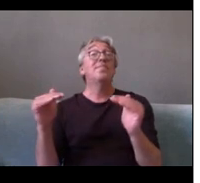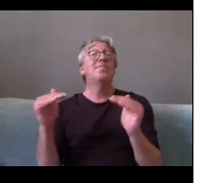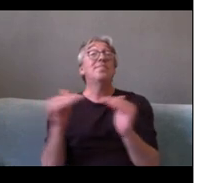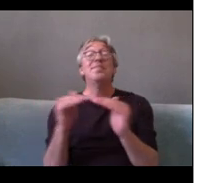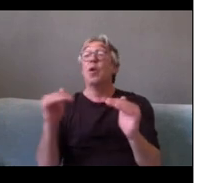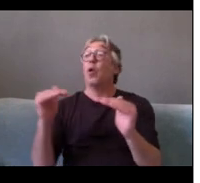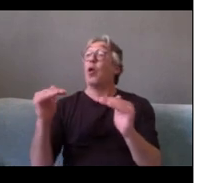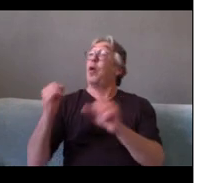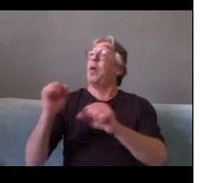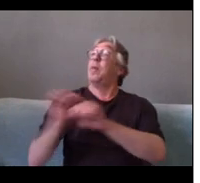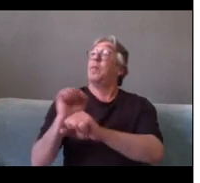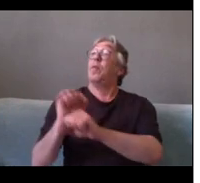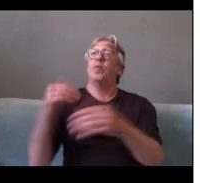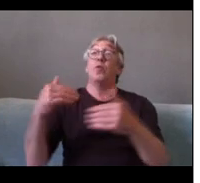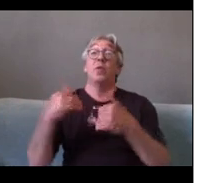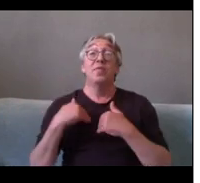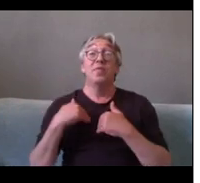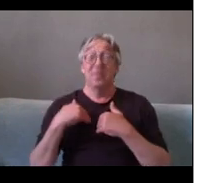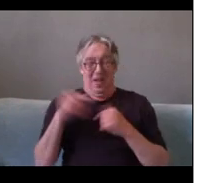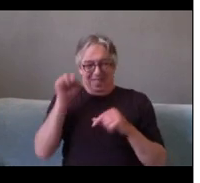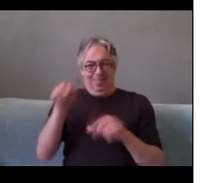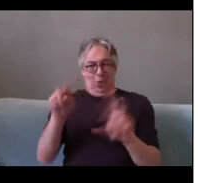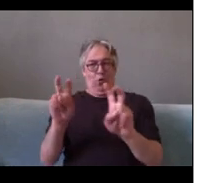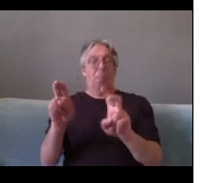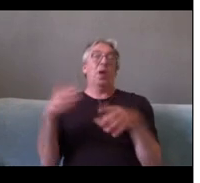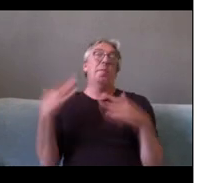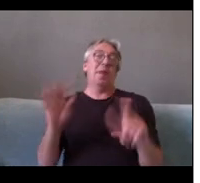since its creation a hundred years ago.